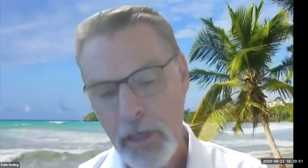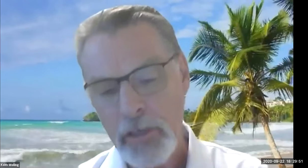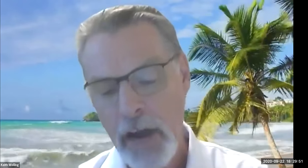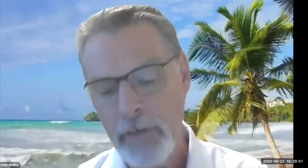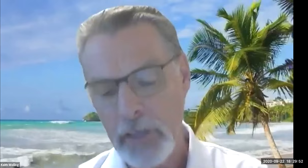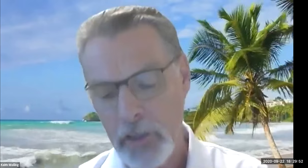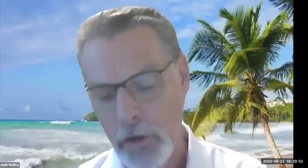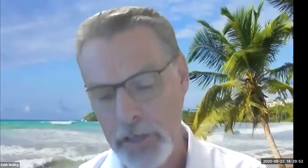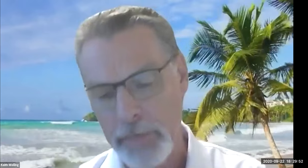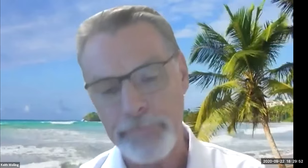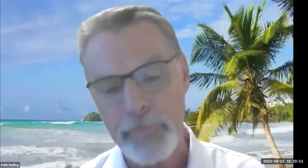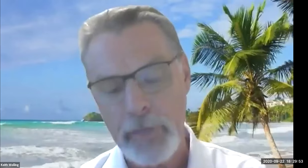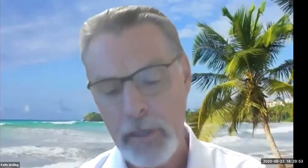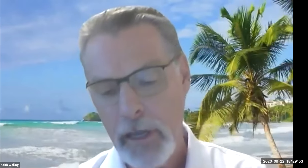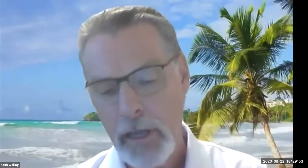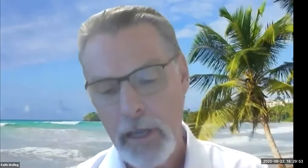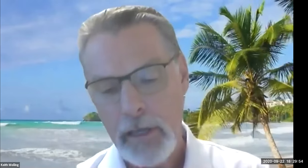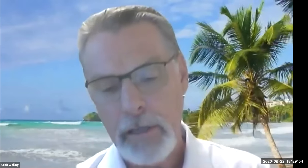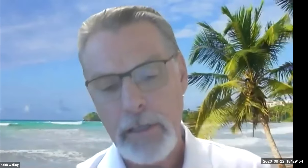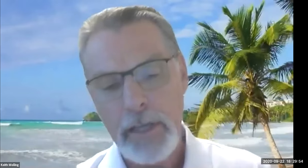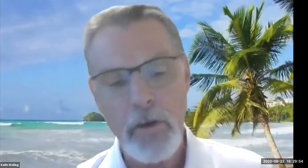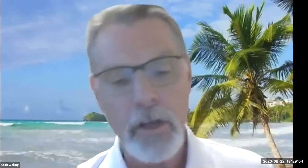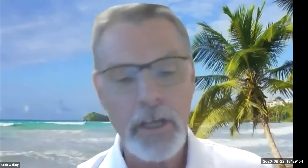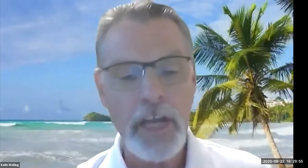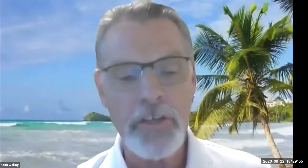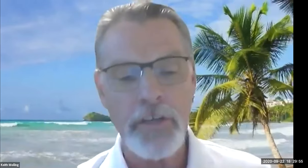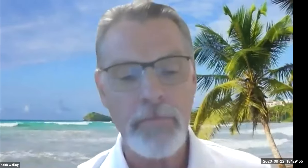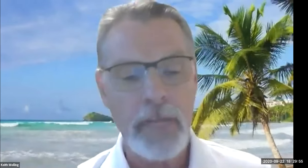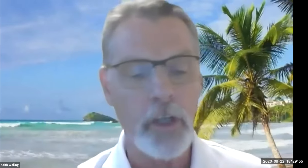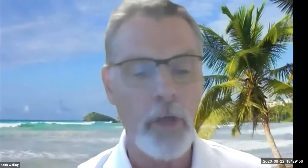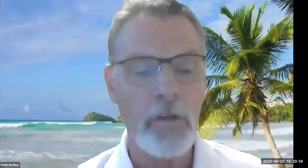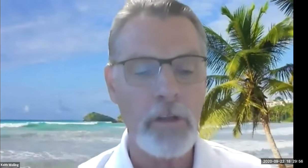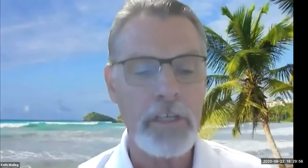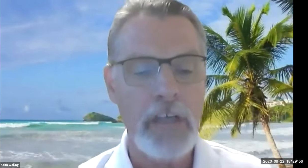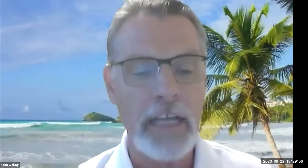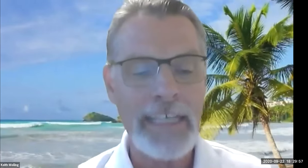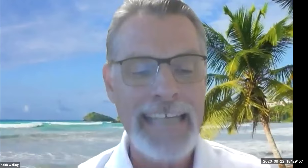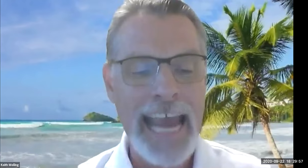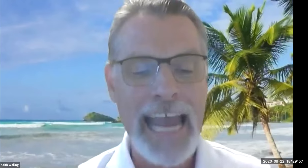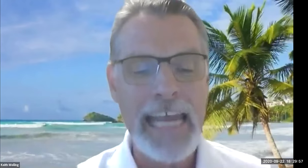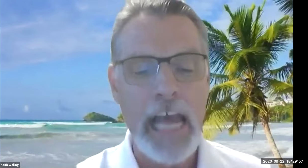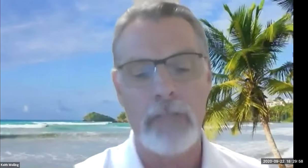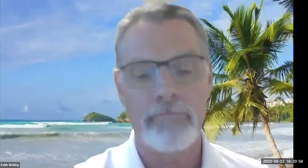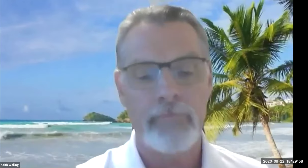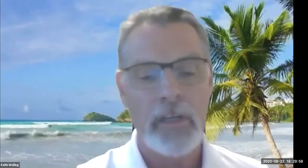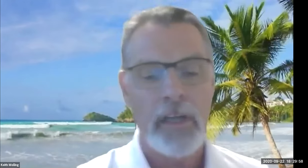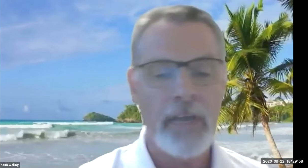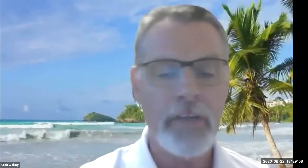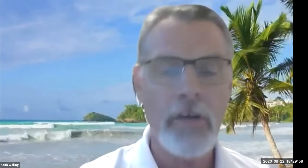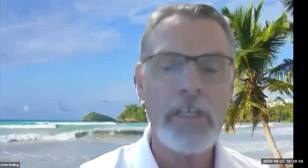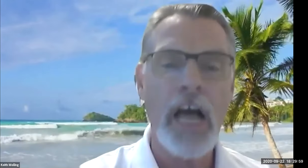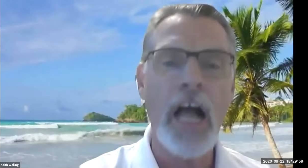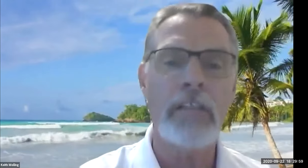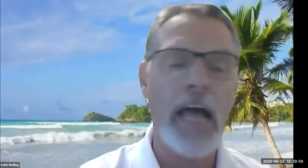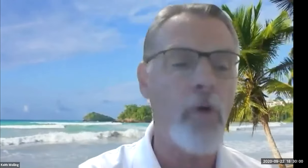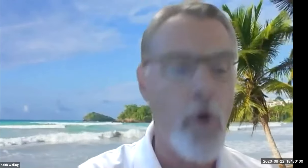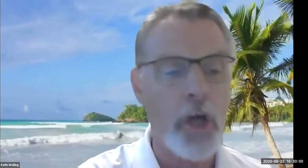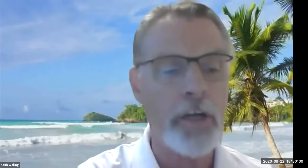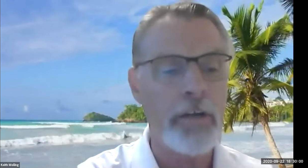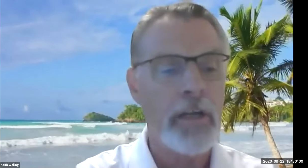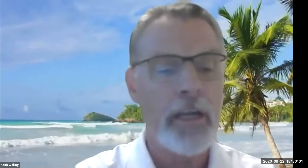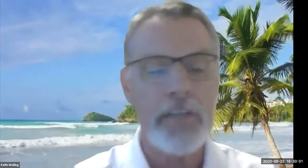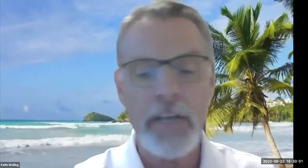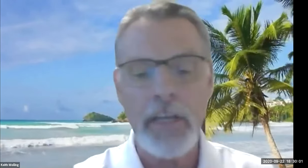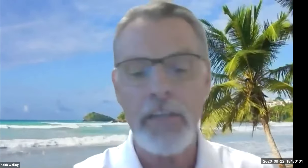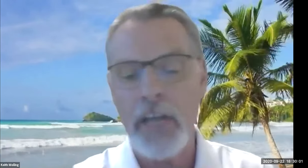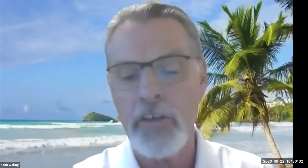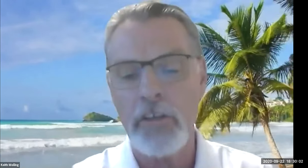Keith Wolling: The host for the world travel they is really they did it is cross border cooperation this year. So this year, it's really Argentina, Brazil, Paraguay, Uruguay, plus Chile.